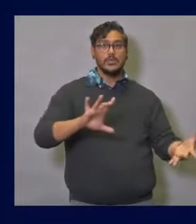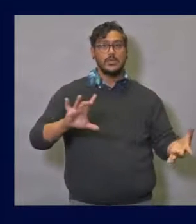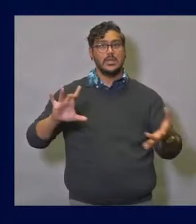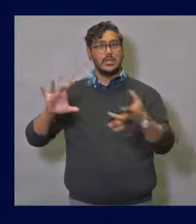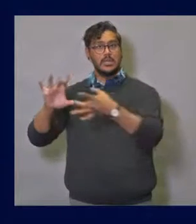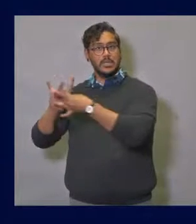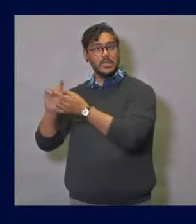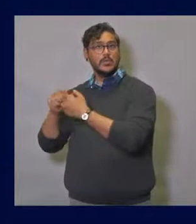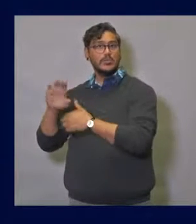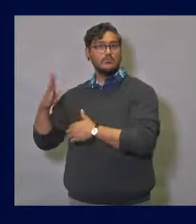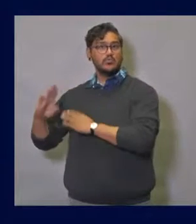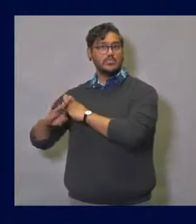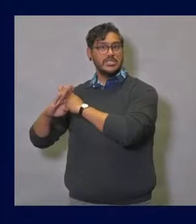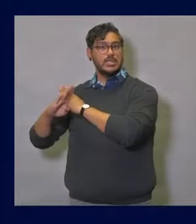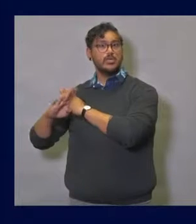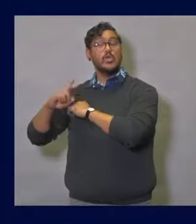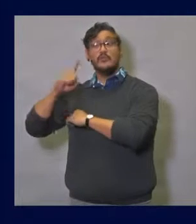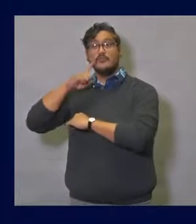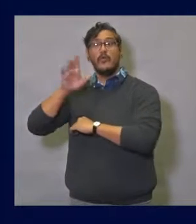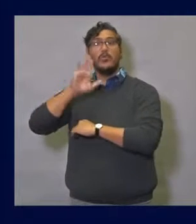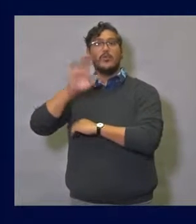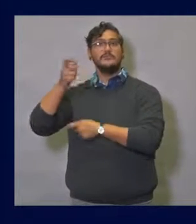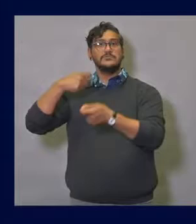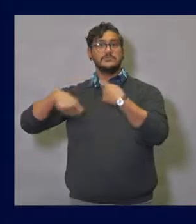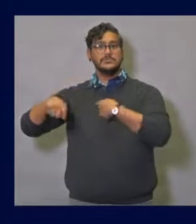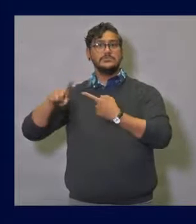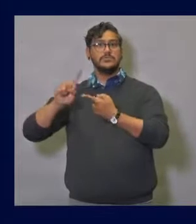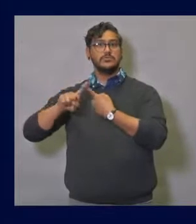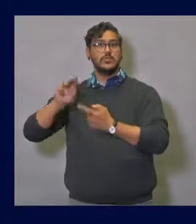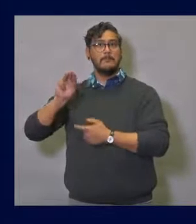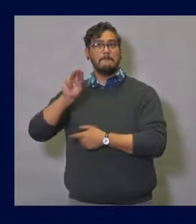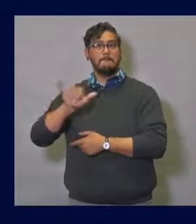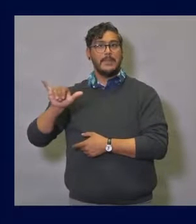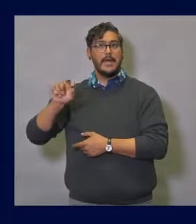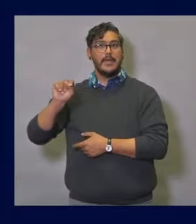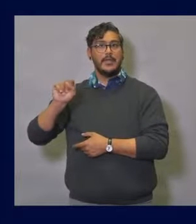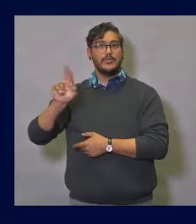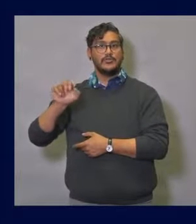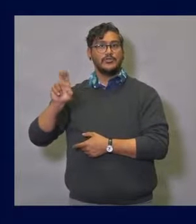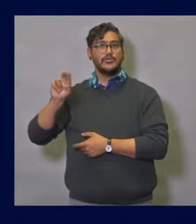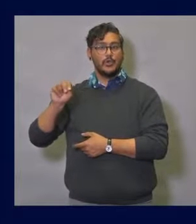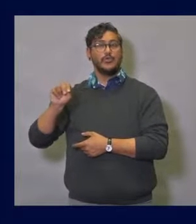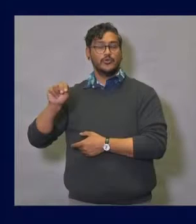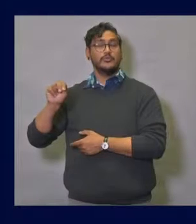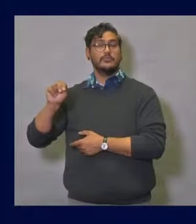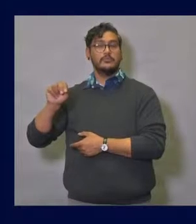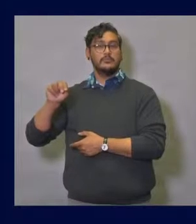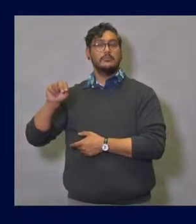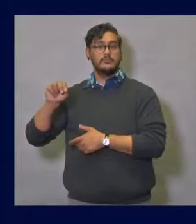WITH BLUE SHIELD FOR AN EVENTUAL TRANSITION TO THE STATE'S MY